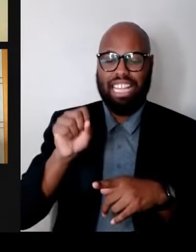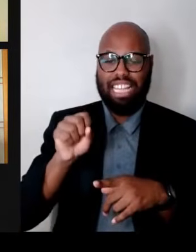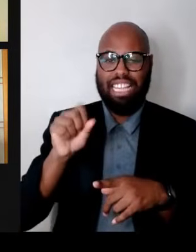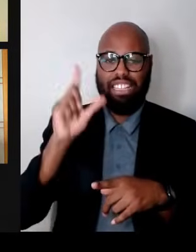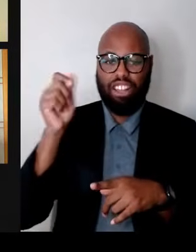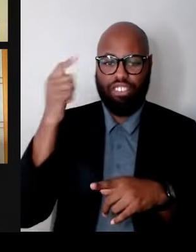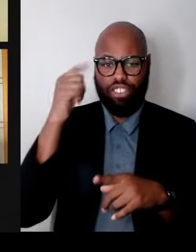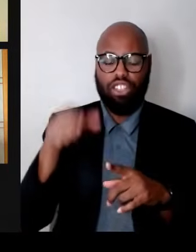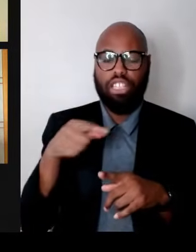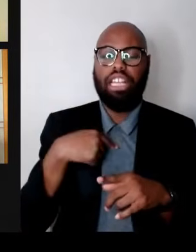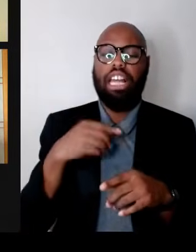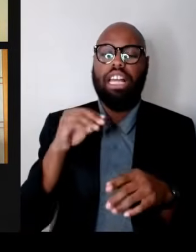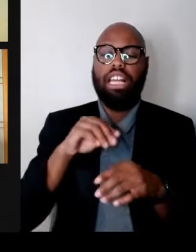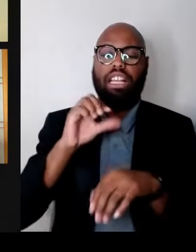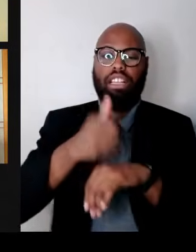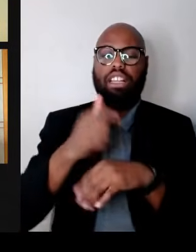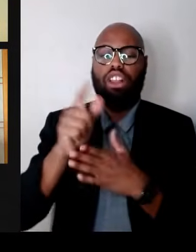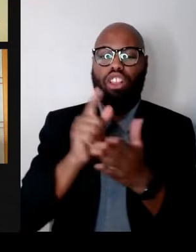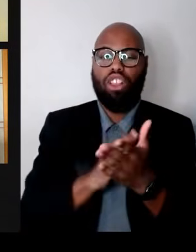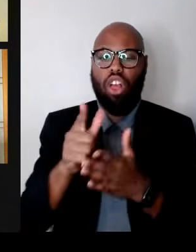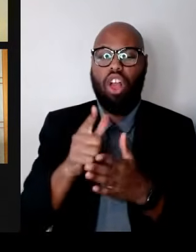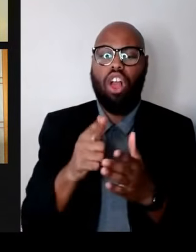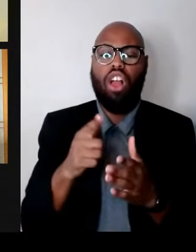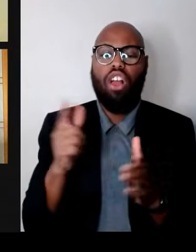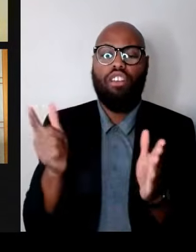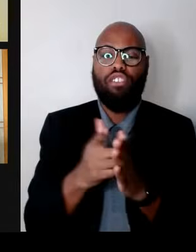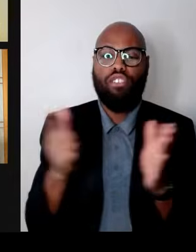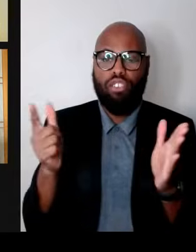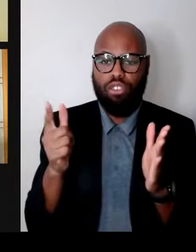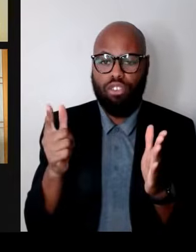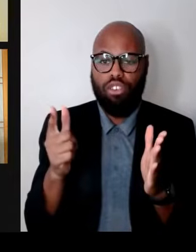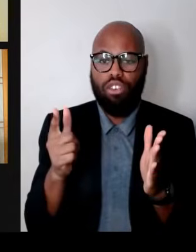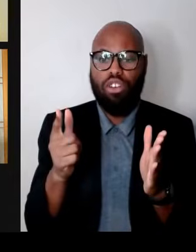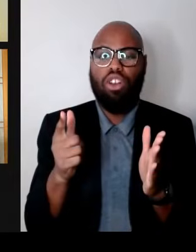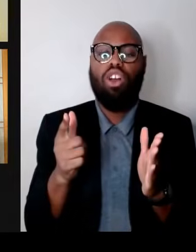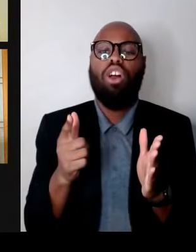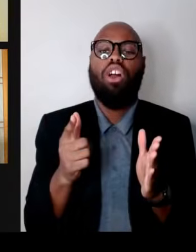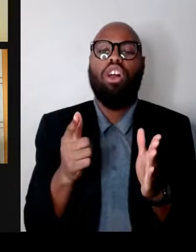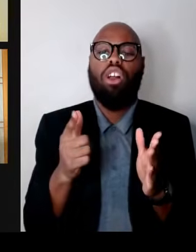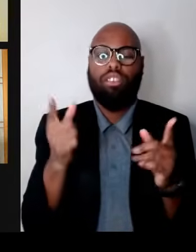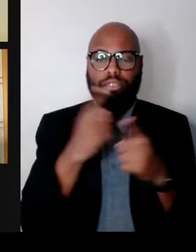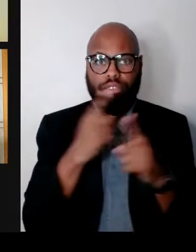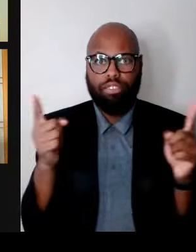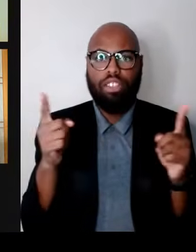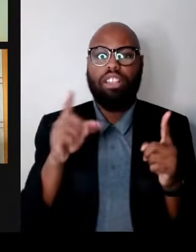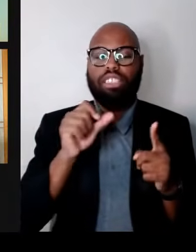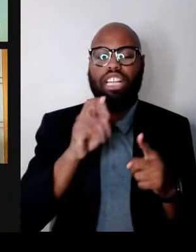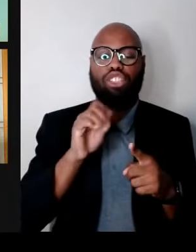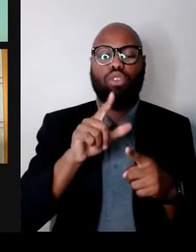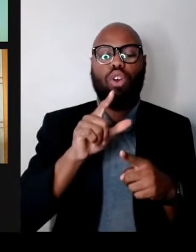a law that forbids the instruction of sexual orientation and gender identity in kindergarten through third grade.